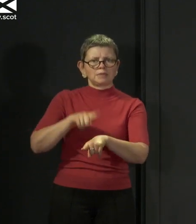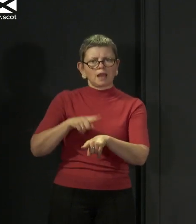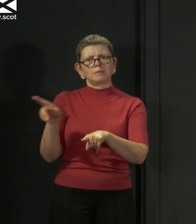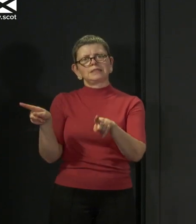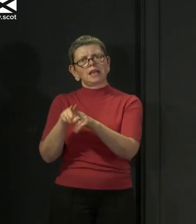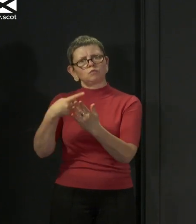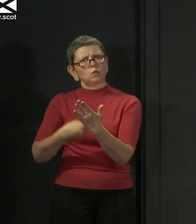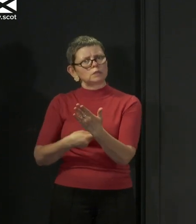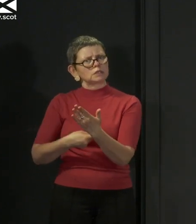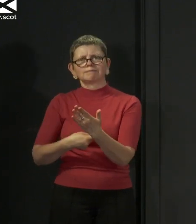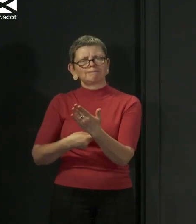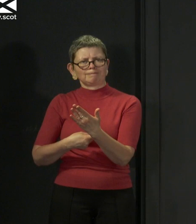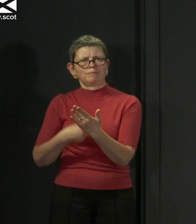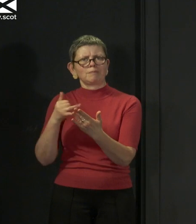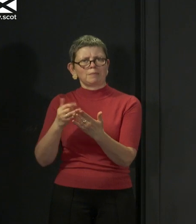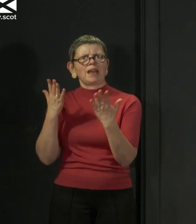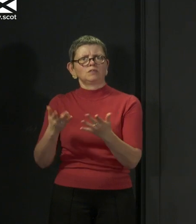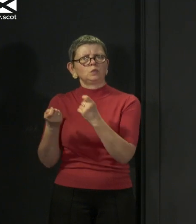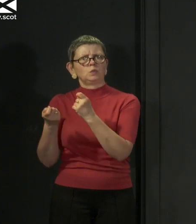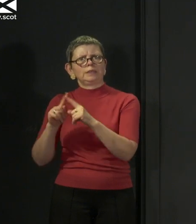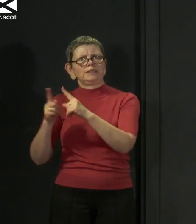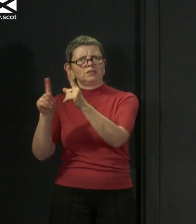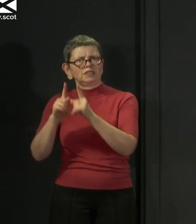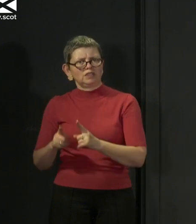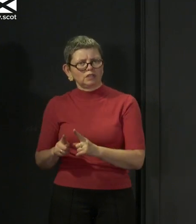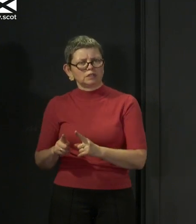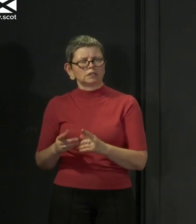though, and despite the more lurid headlines yesterday morning, which we can speculate